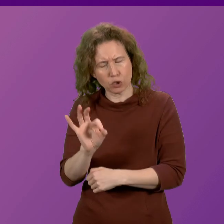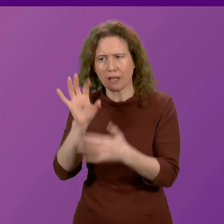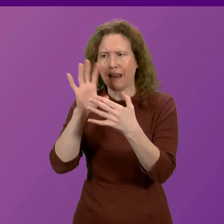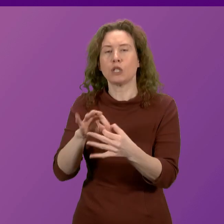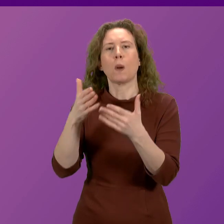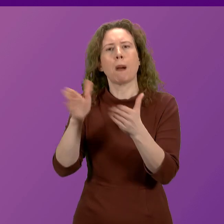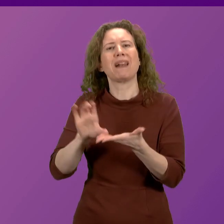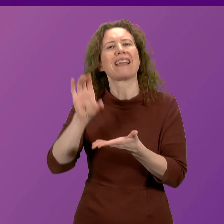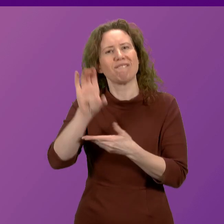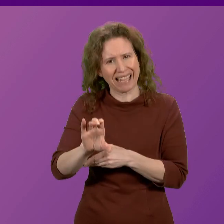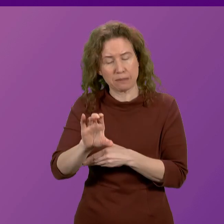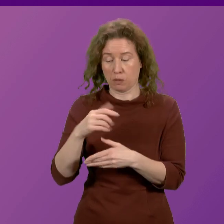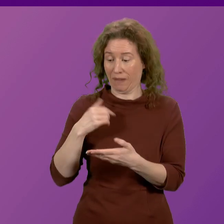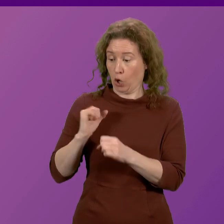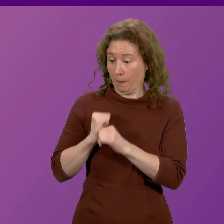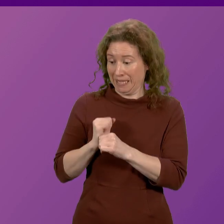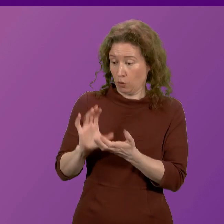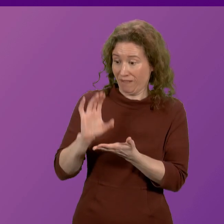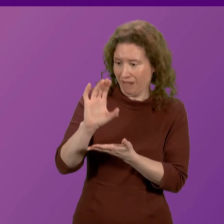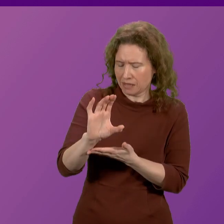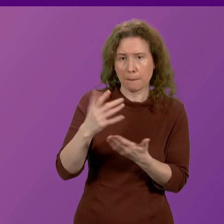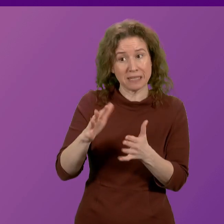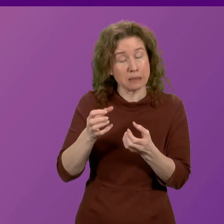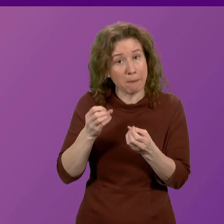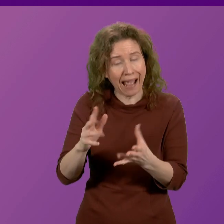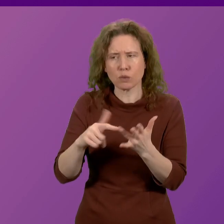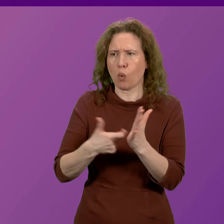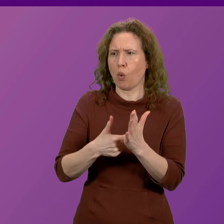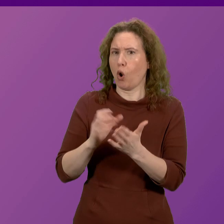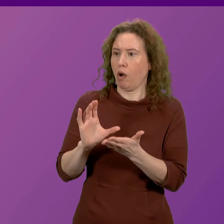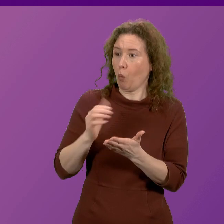investment that has been either spent or committed to the development, and how that